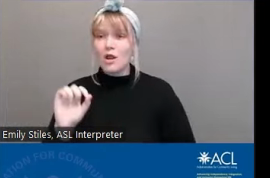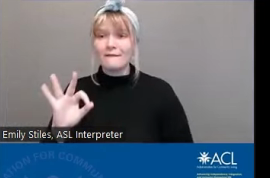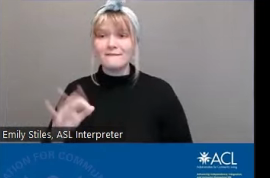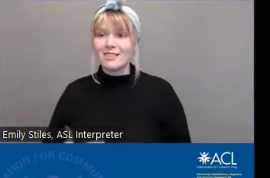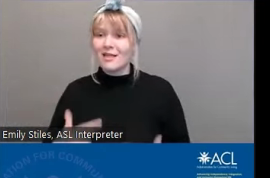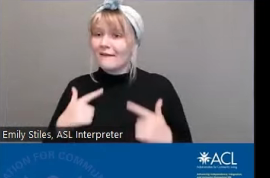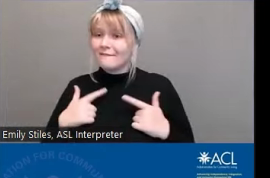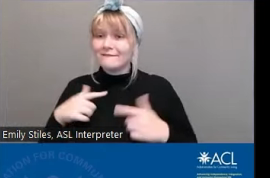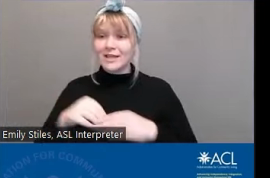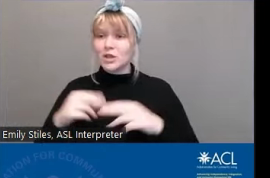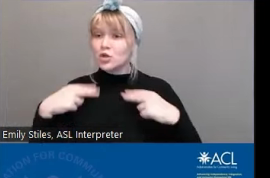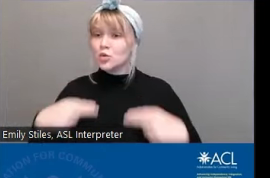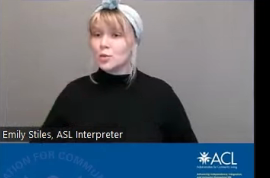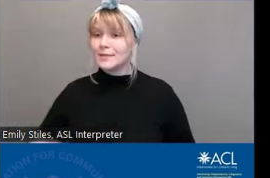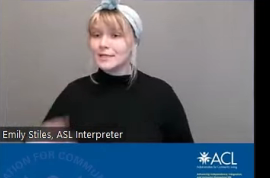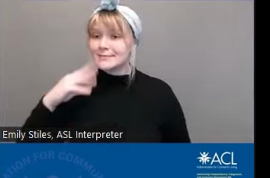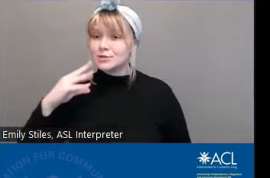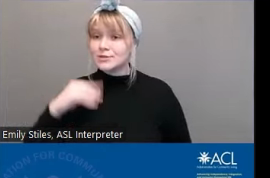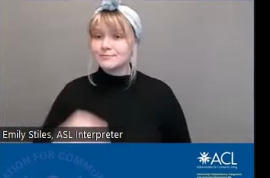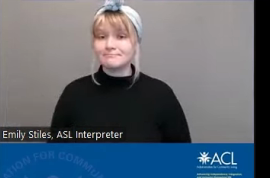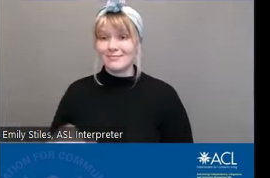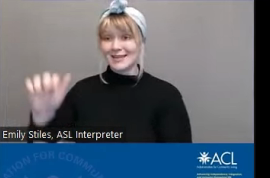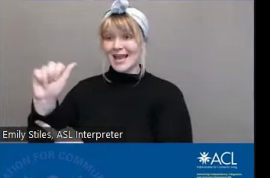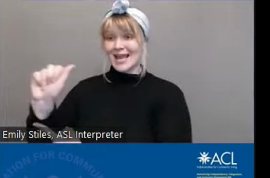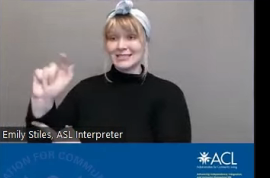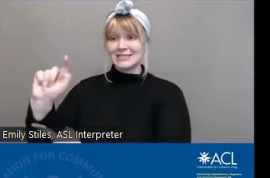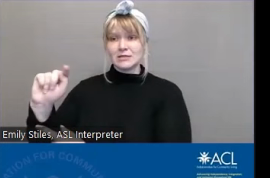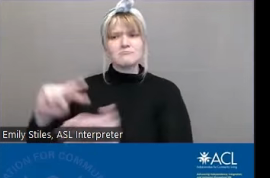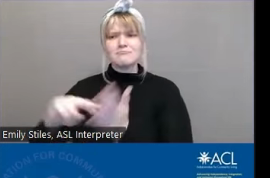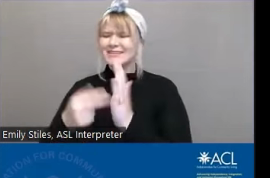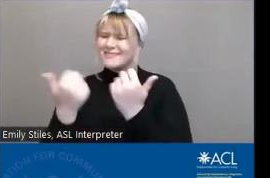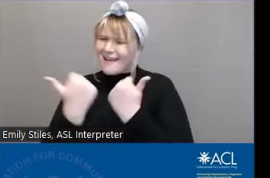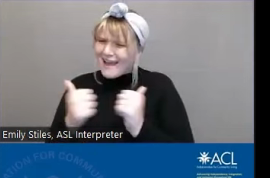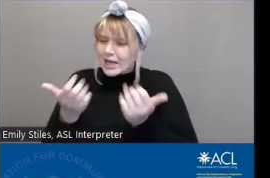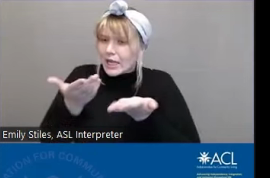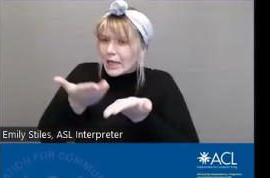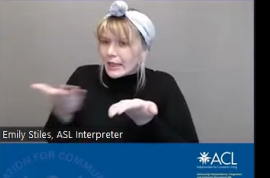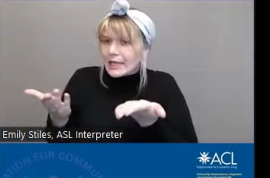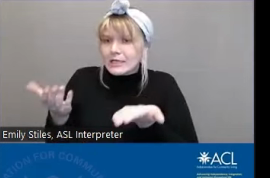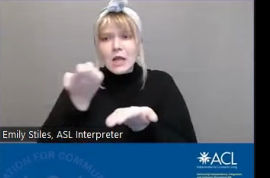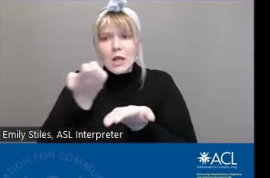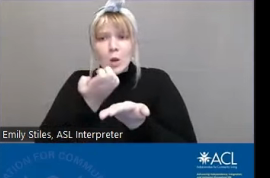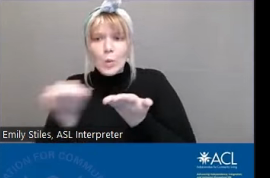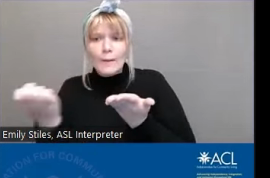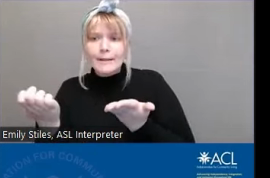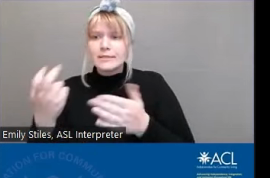Assistive technology is any item, piece of equipment, or product system that is used